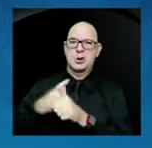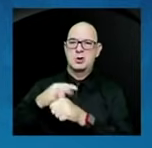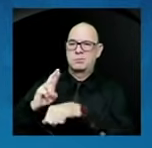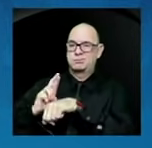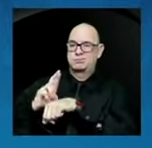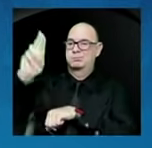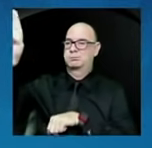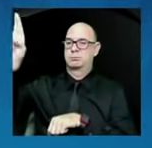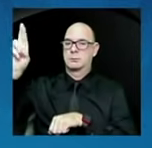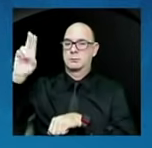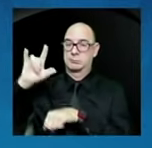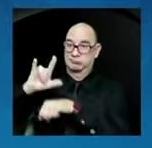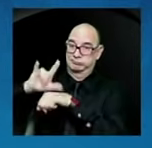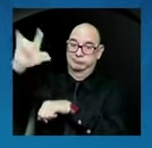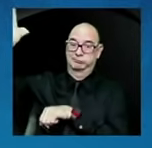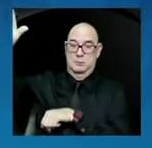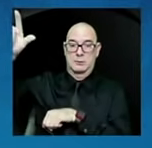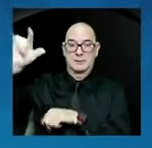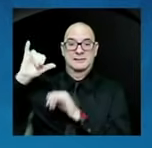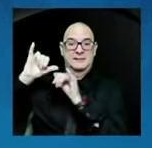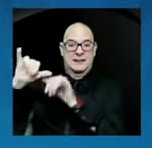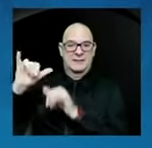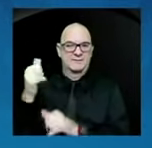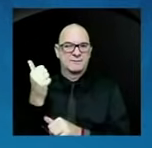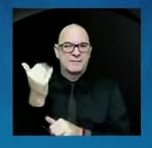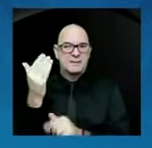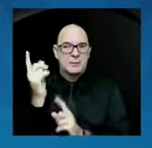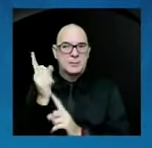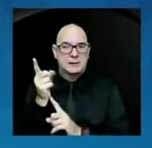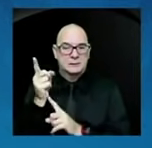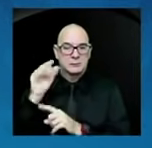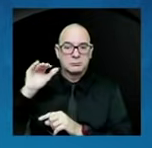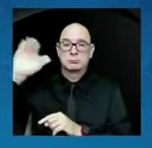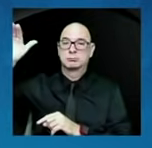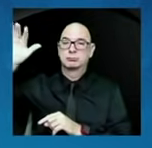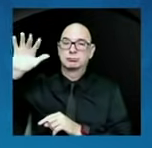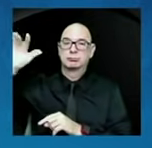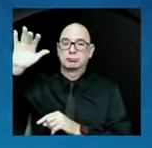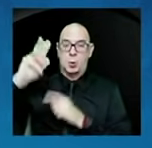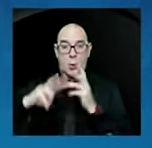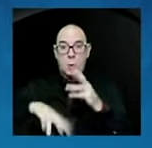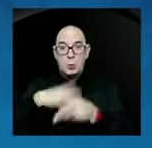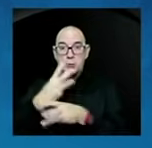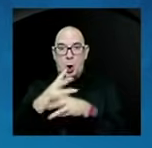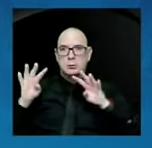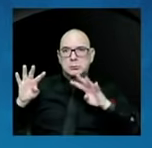SHEPARD BECAME THE FIRST AMERICAN TO TRAVEL INTO SPACE. HE WAS UP THERE FOR ONLY 15